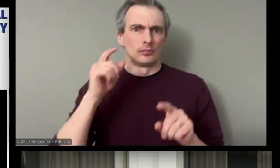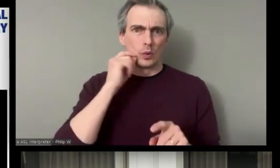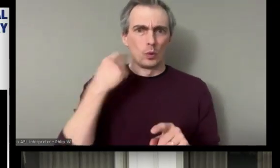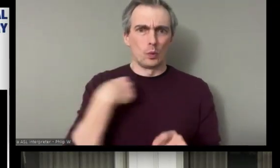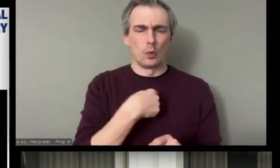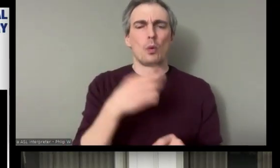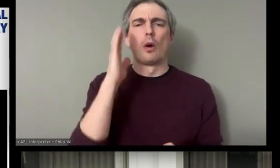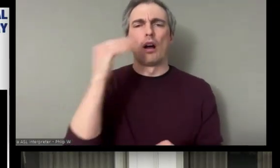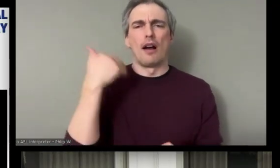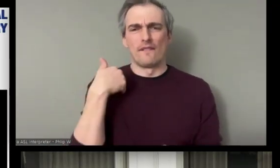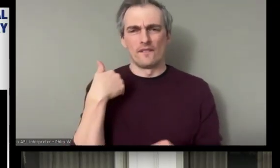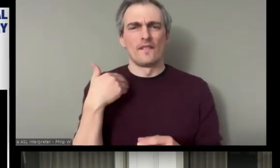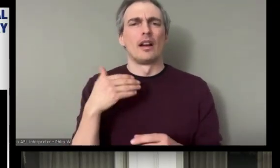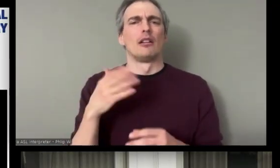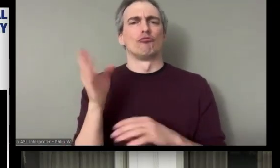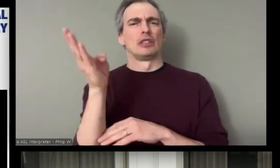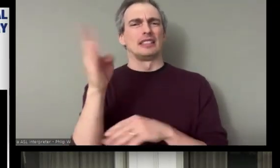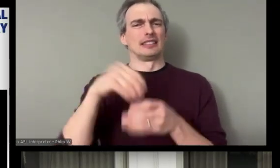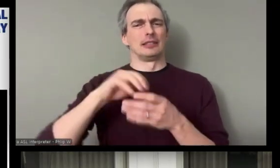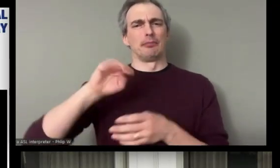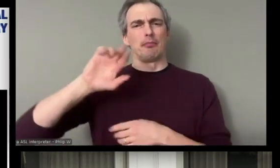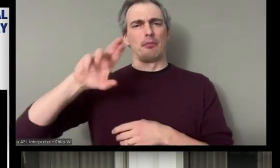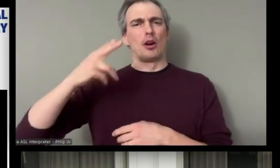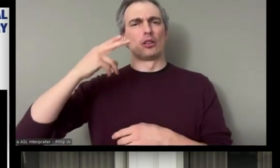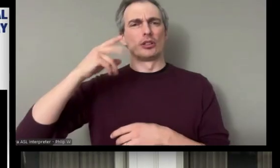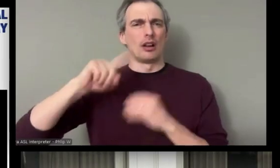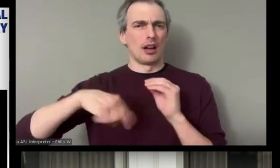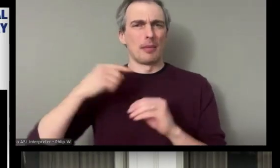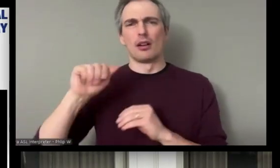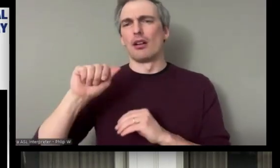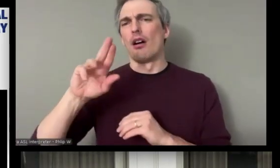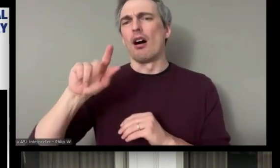So for people who are non-verbal, being able to use a synthesized voice